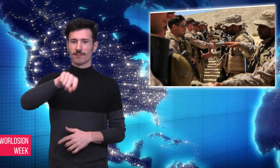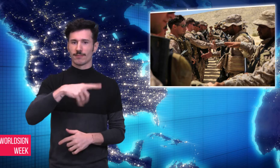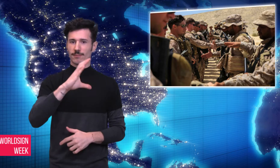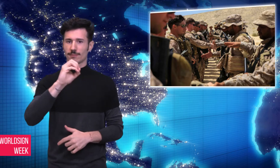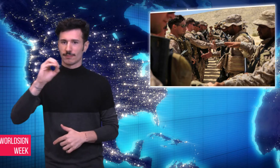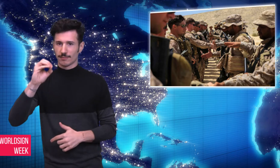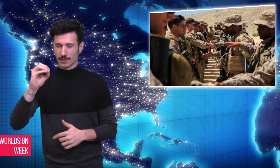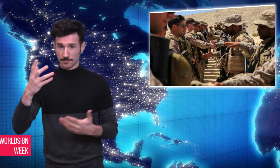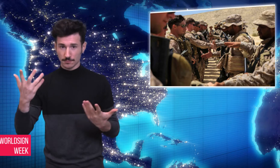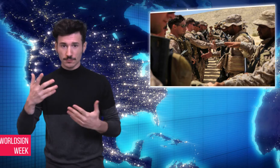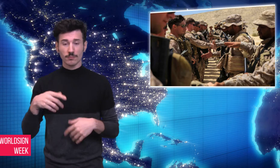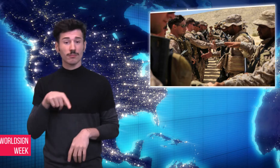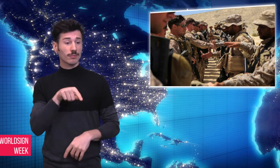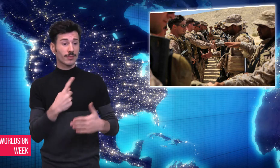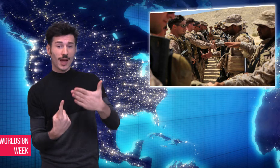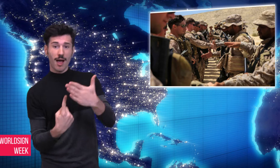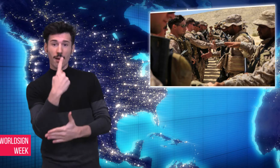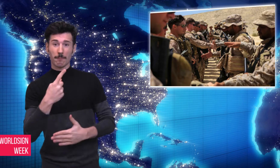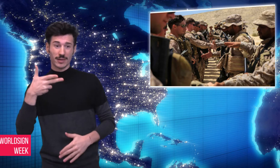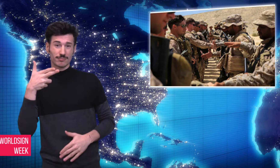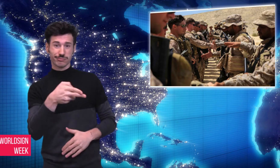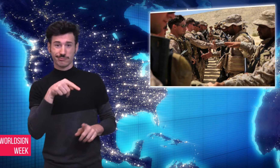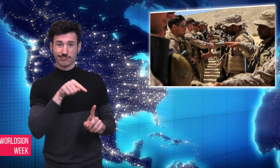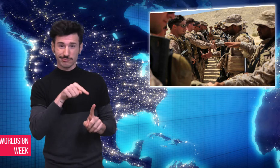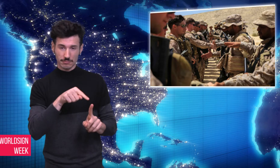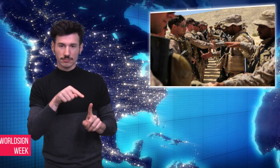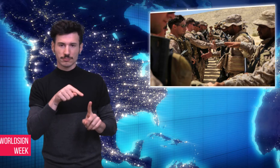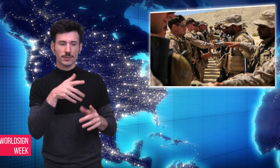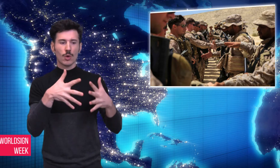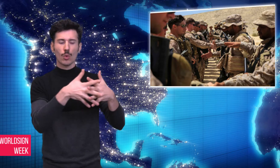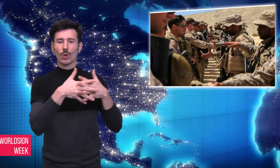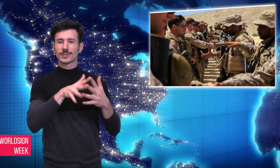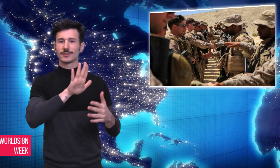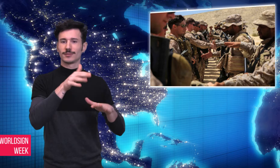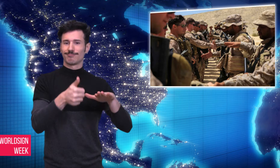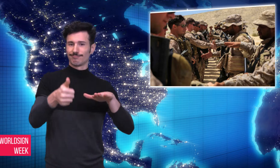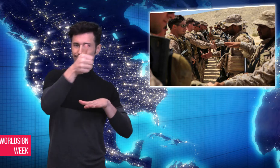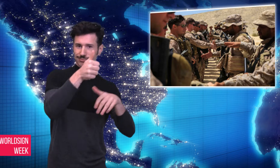As a result of this incident, US authorities